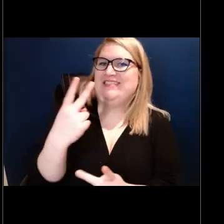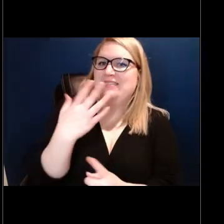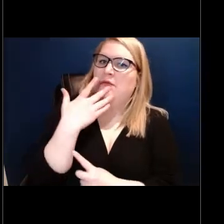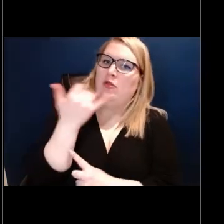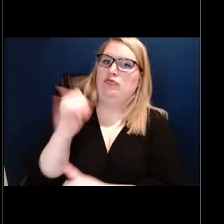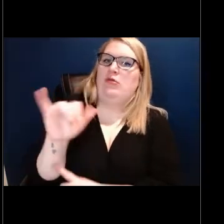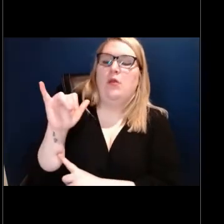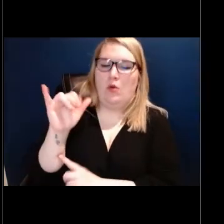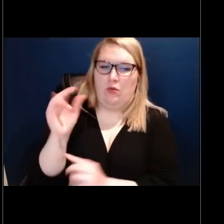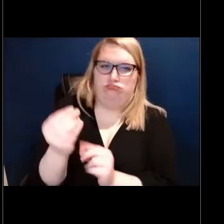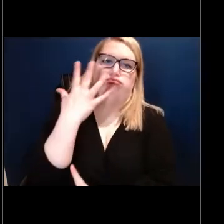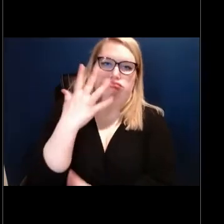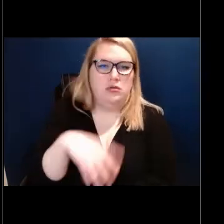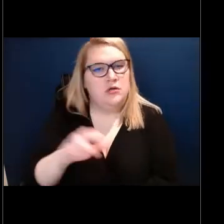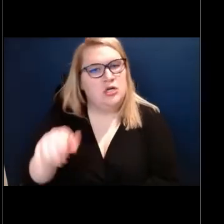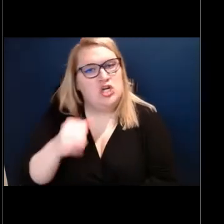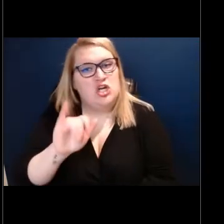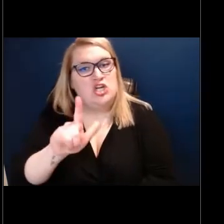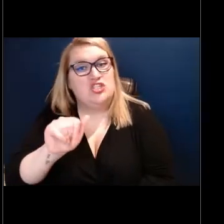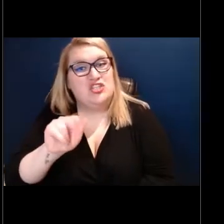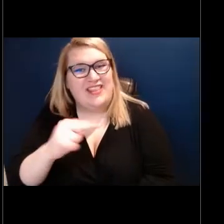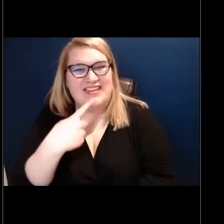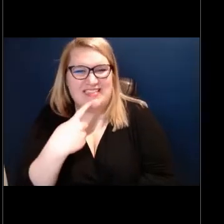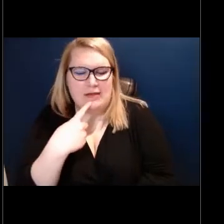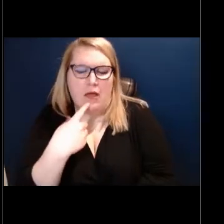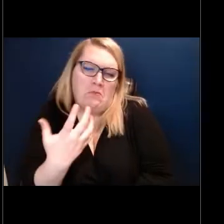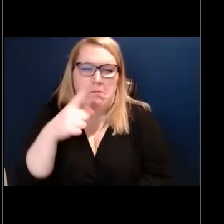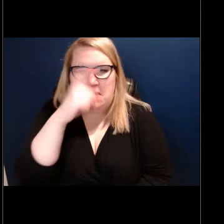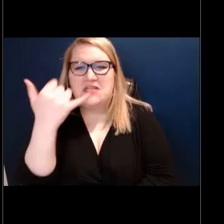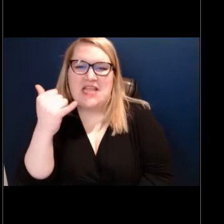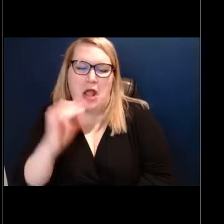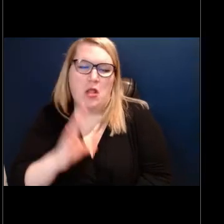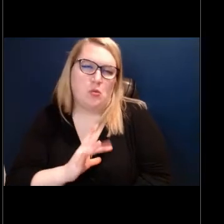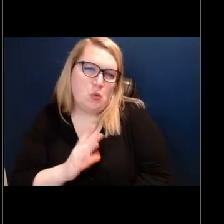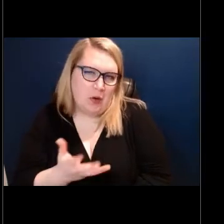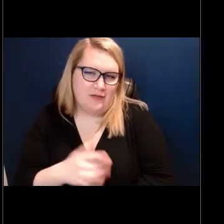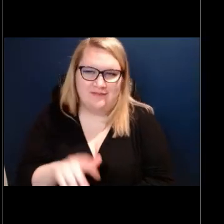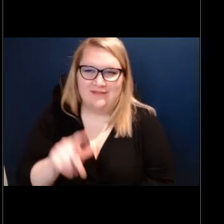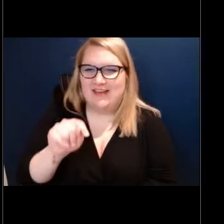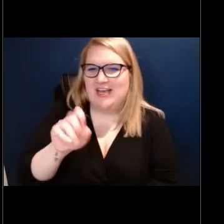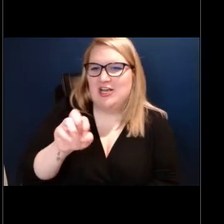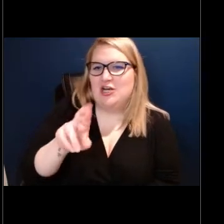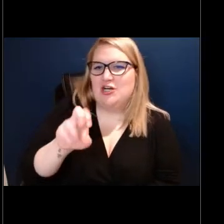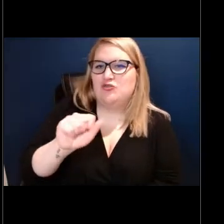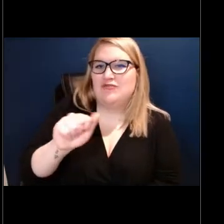and Julian says, "it's because yellow is cool." Teresa thinks, "It's because it can glow in the dark."